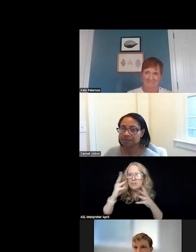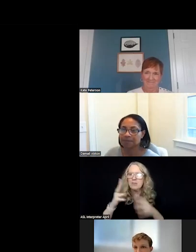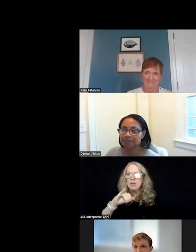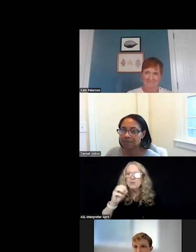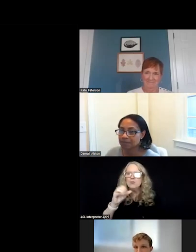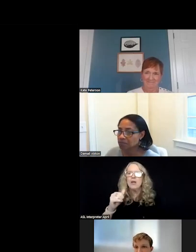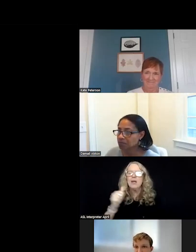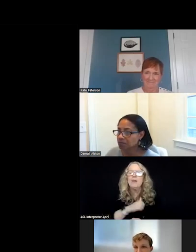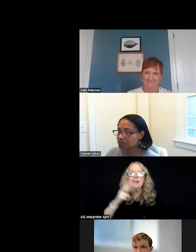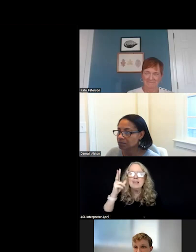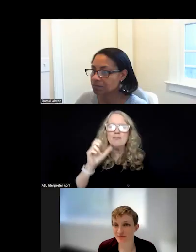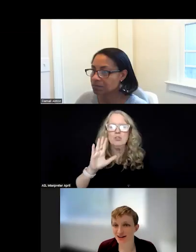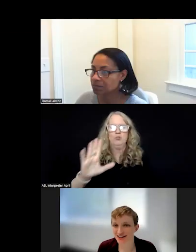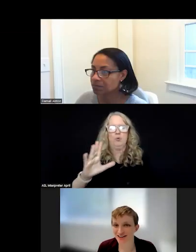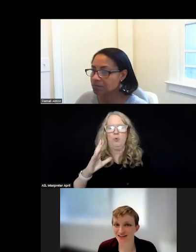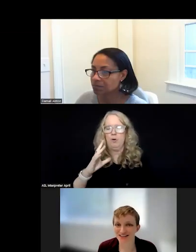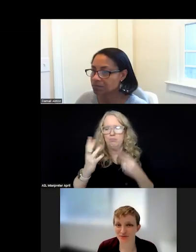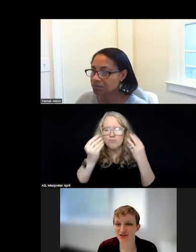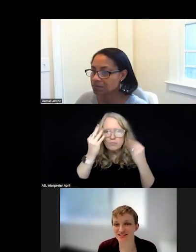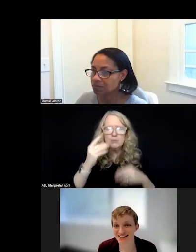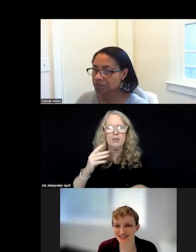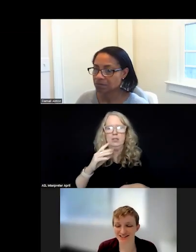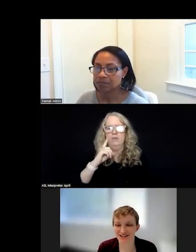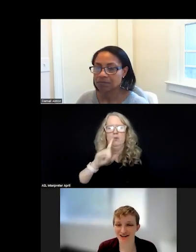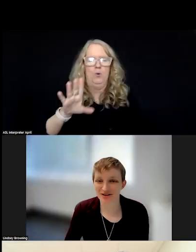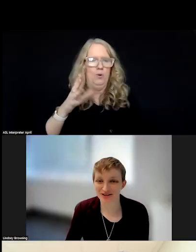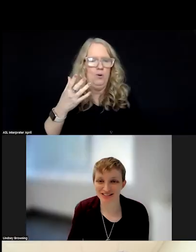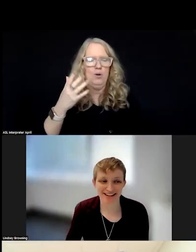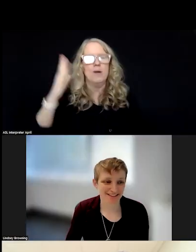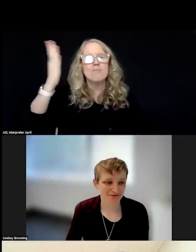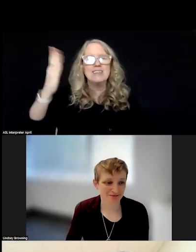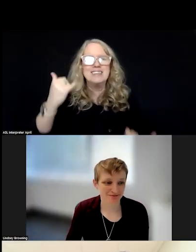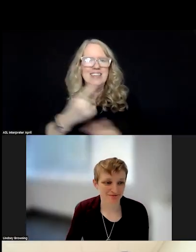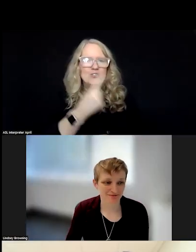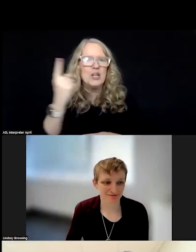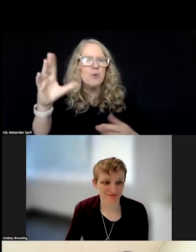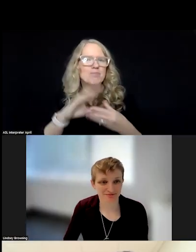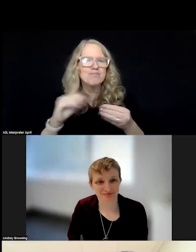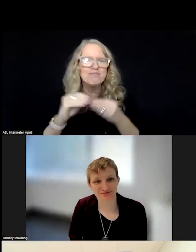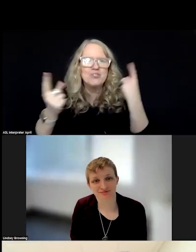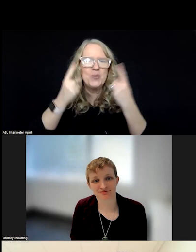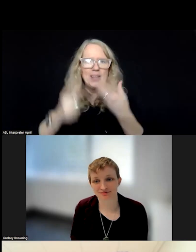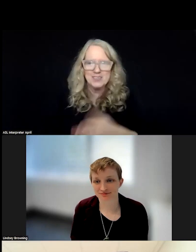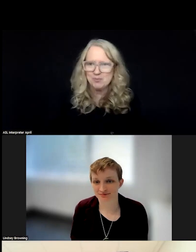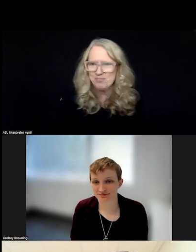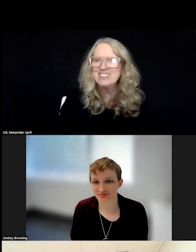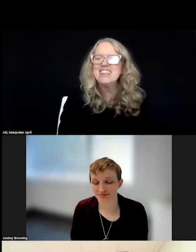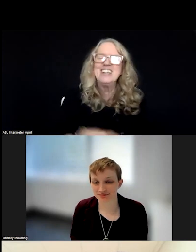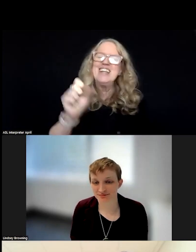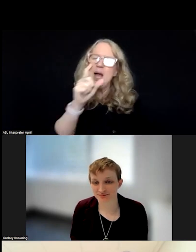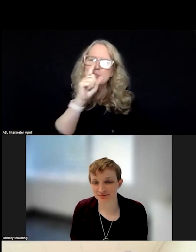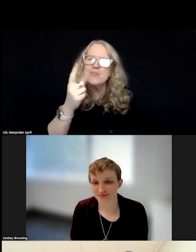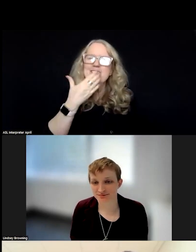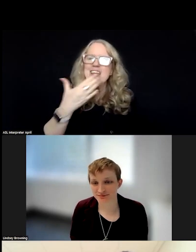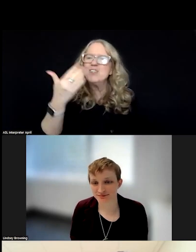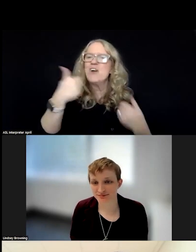YOUR REFLECTIONS TODAY. >> THANK YOU FOR HAVING ME.